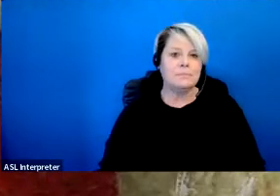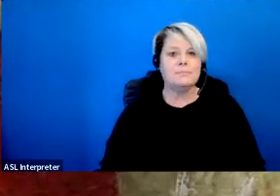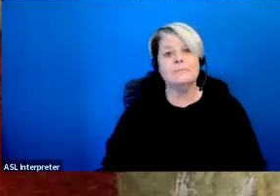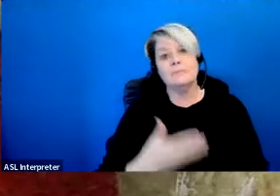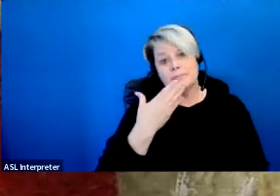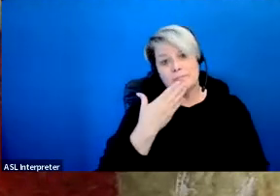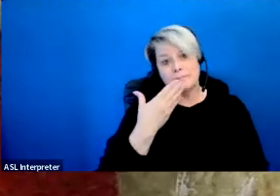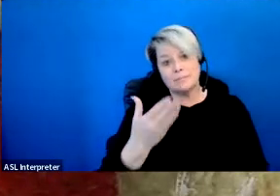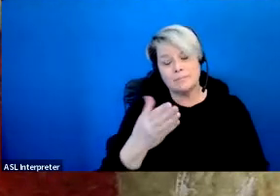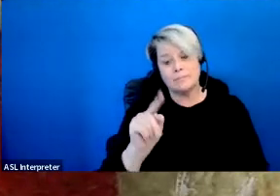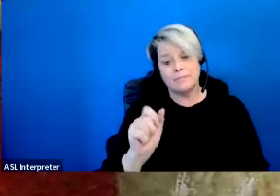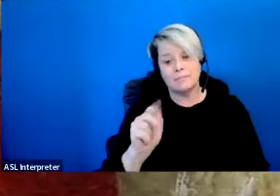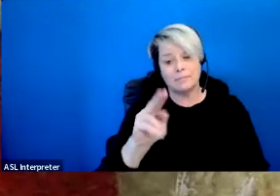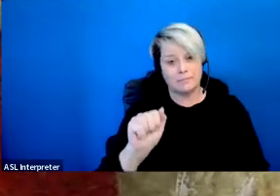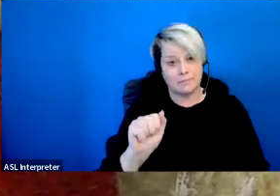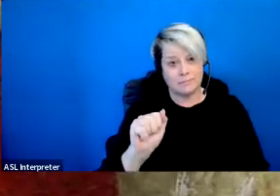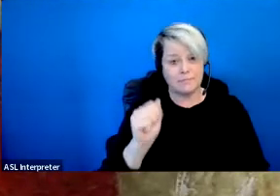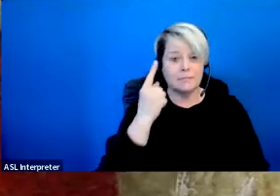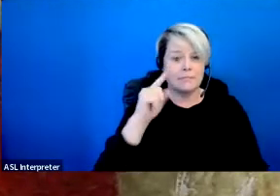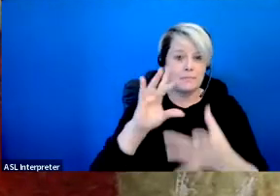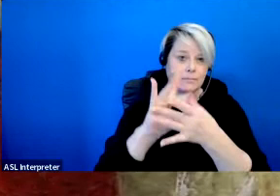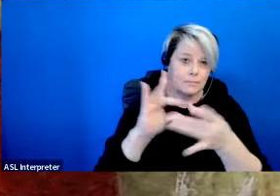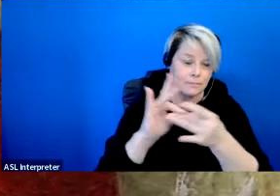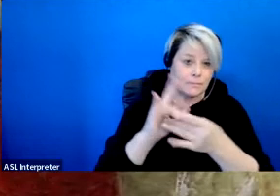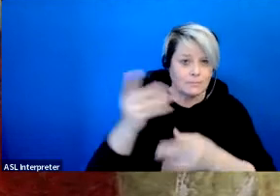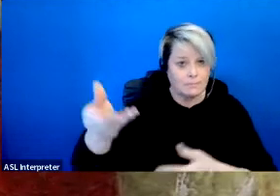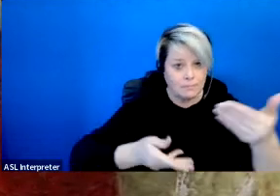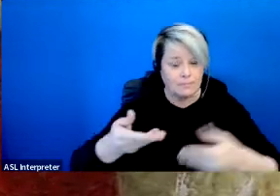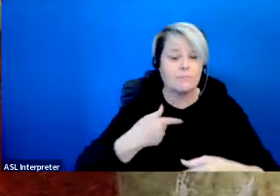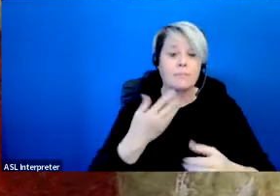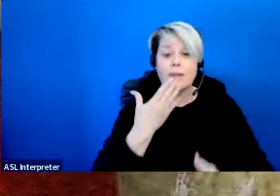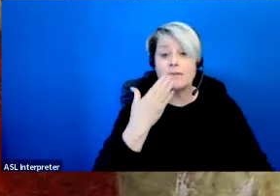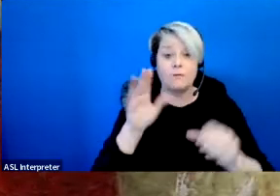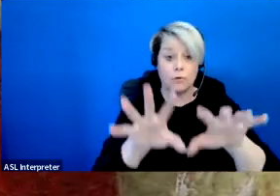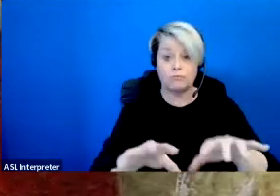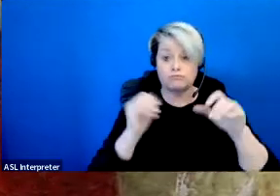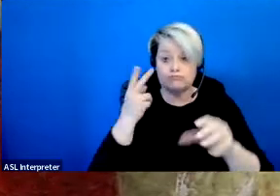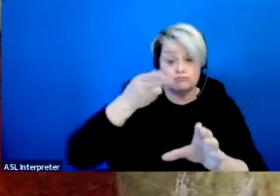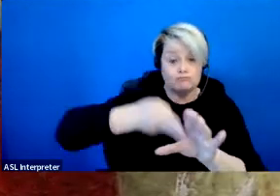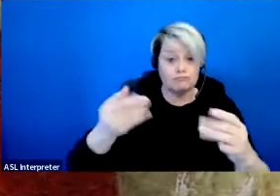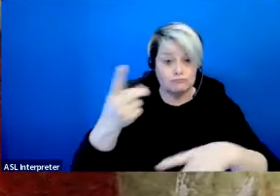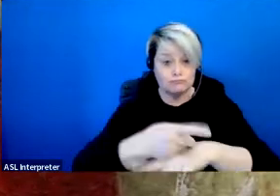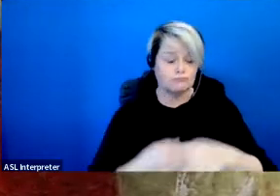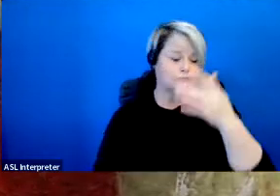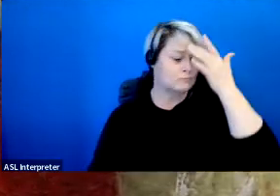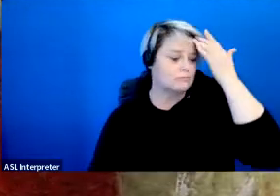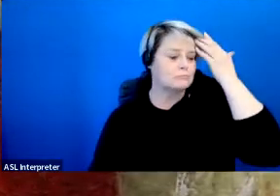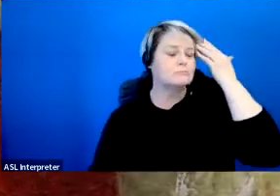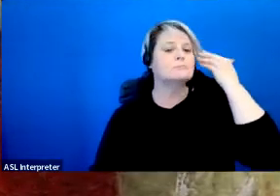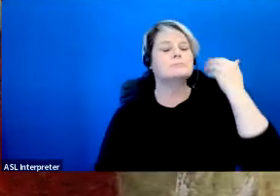to get my slides up on screen. Can you see them okay? All right. Thank you, TANIA, for the wonderful